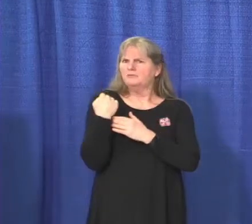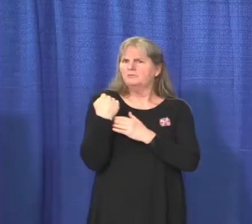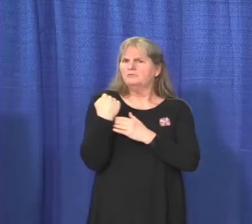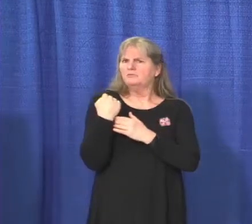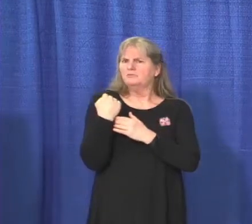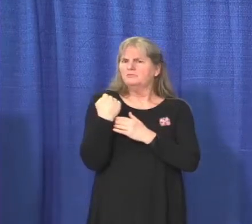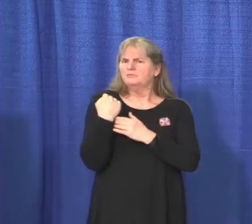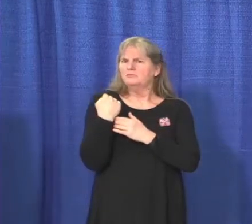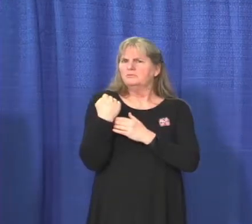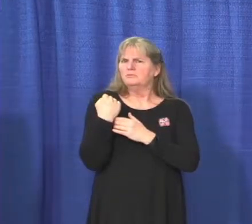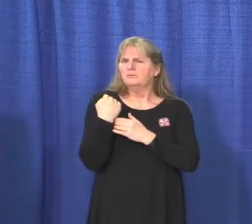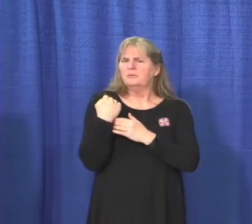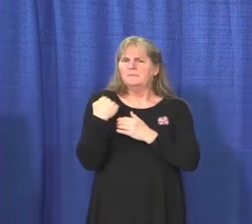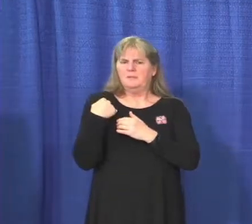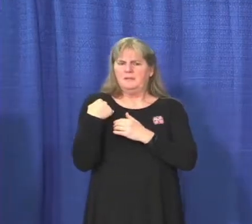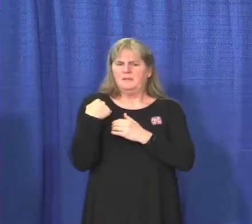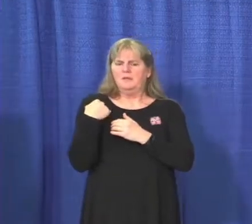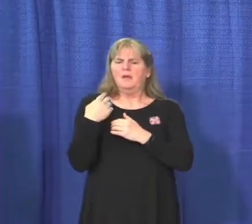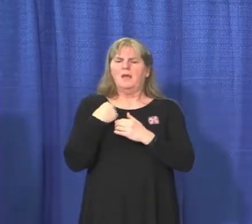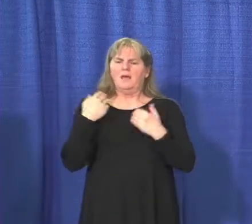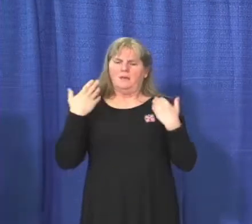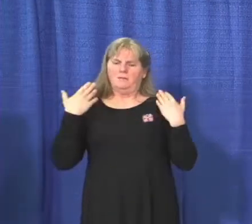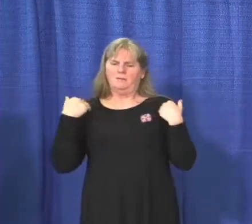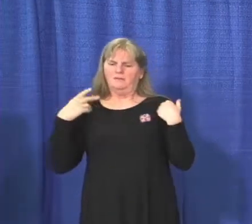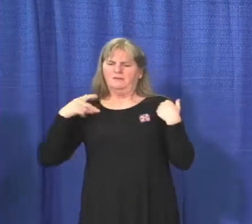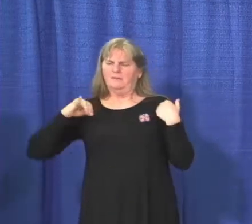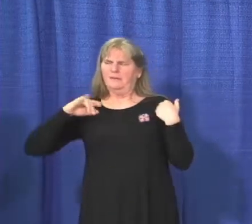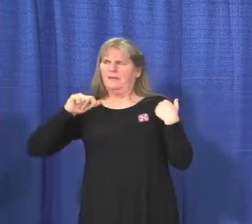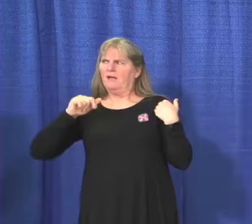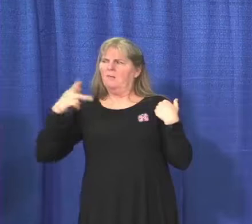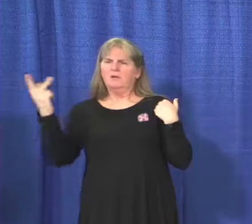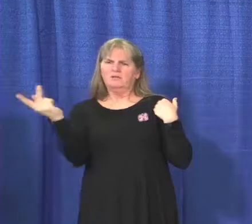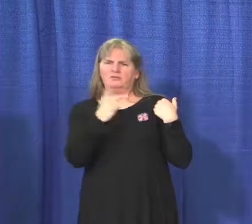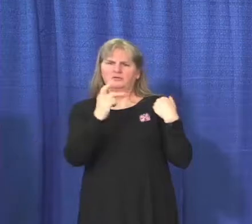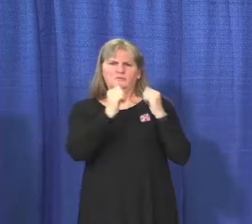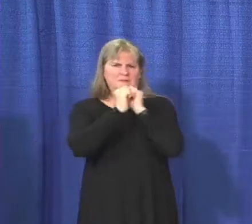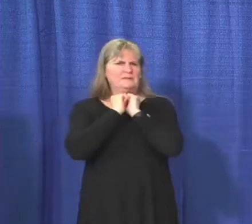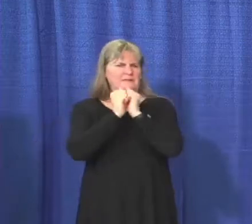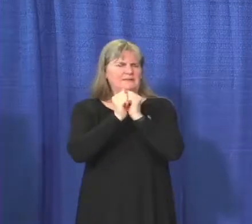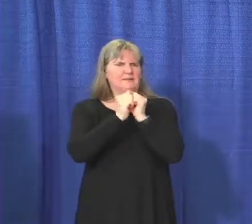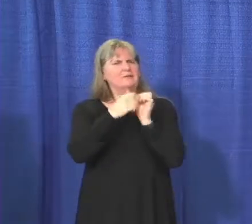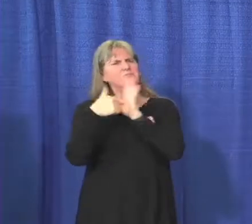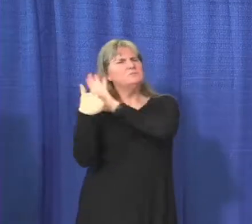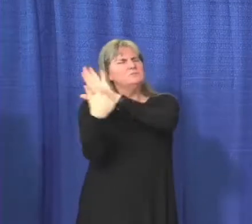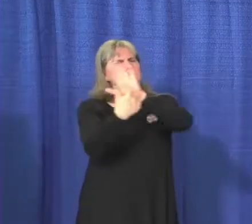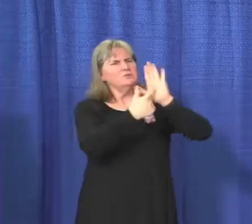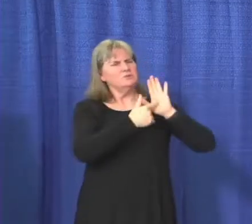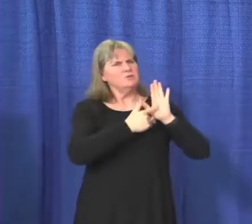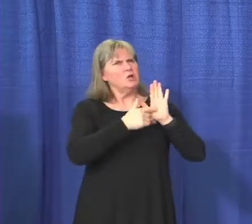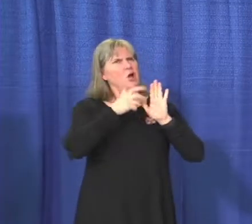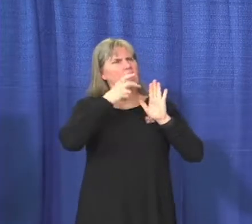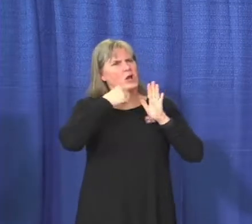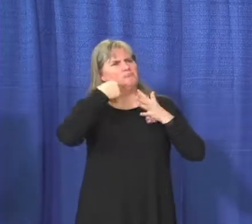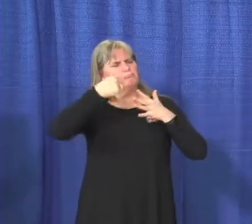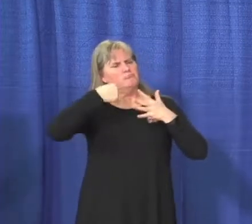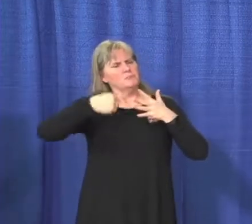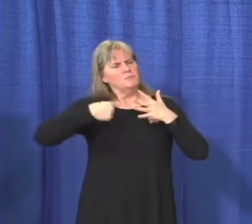And the minister and I want to put the picture together for everyone to hear the whole plan and this sector particularly